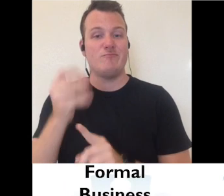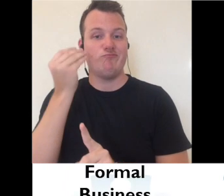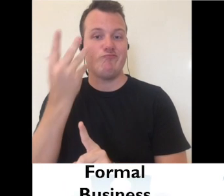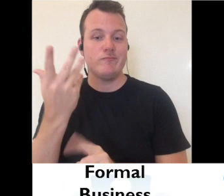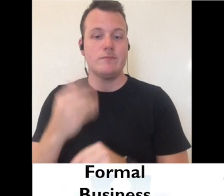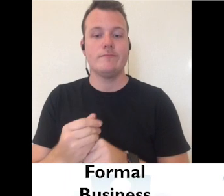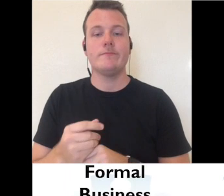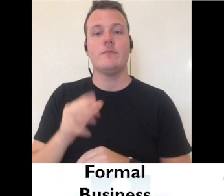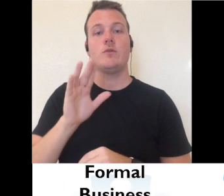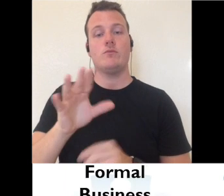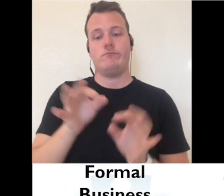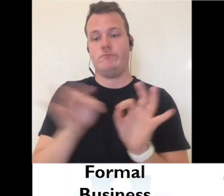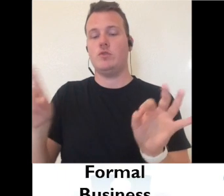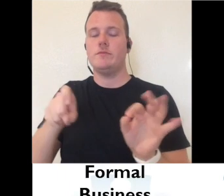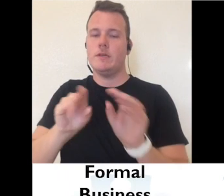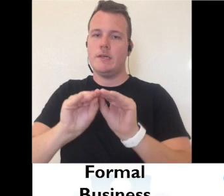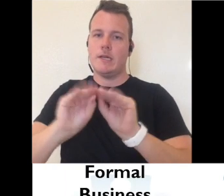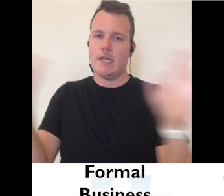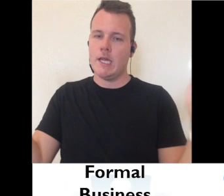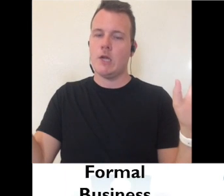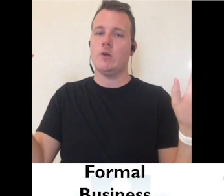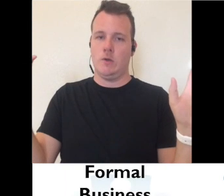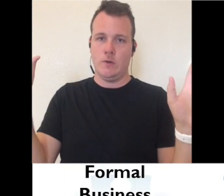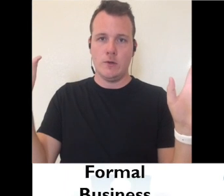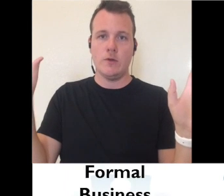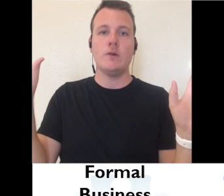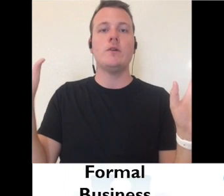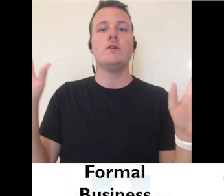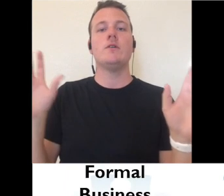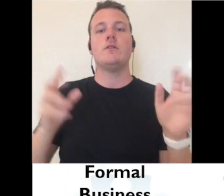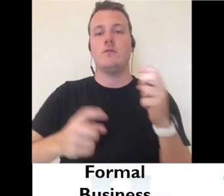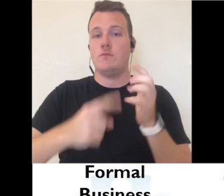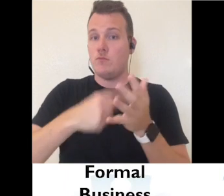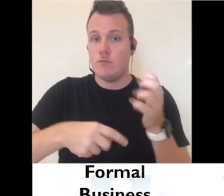proposition. All that pain is out there, and you're gonna solve it by- by